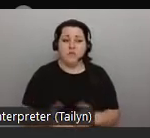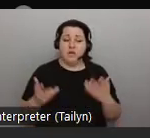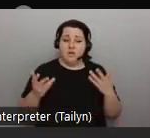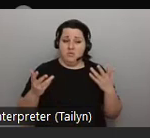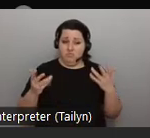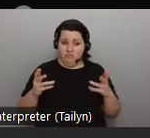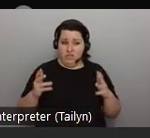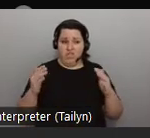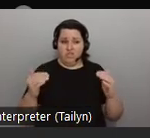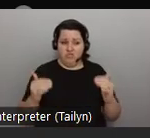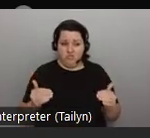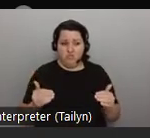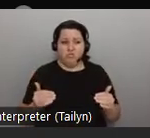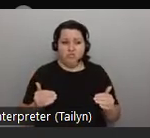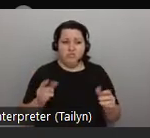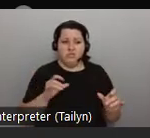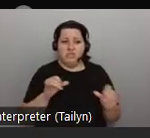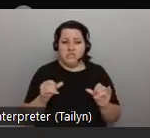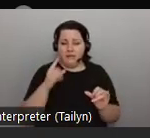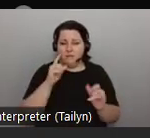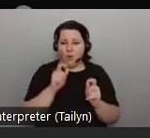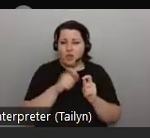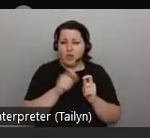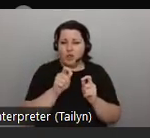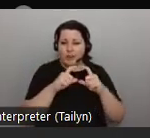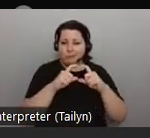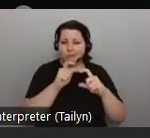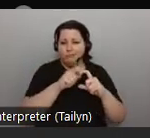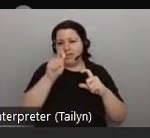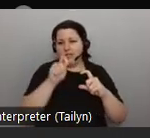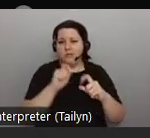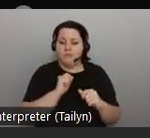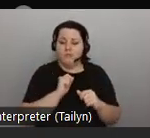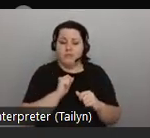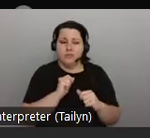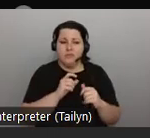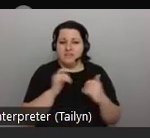"add help text," and this is where you would find the same labels that you need.